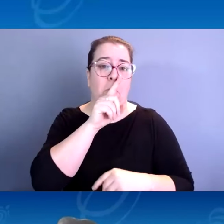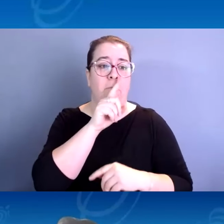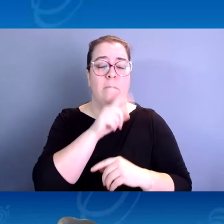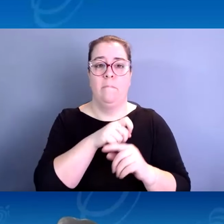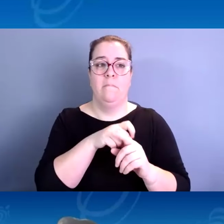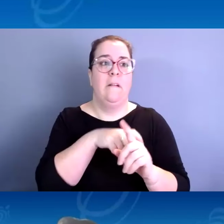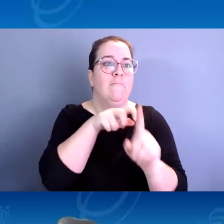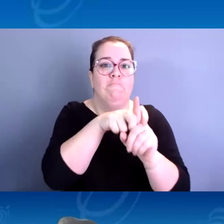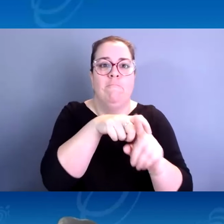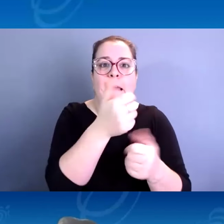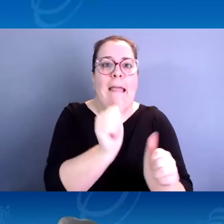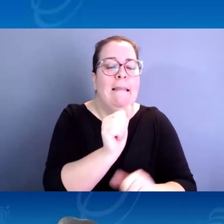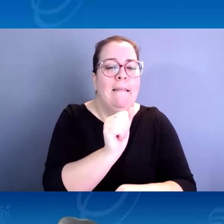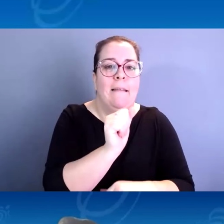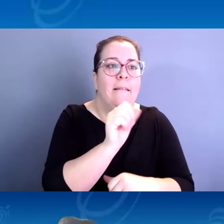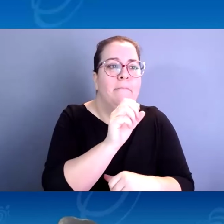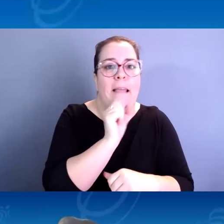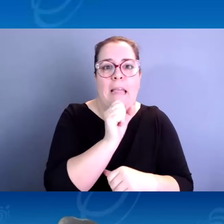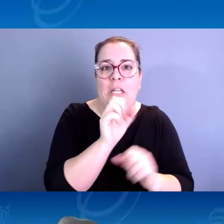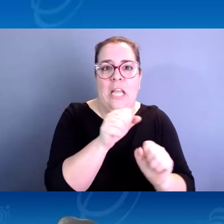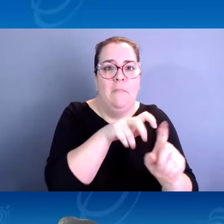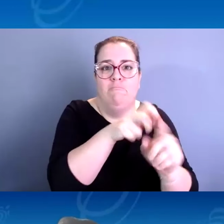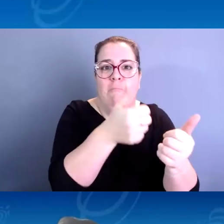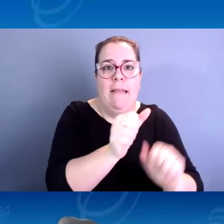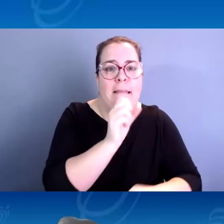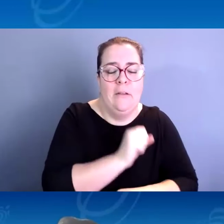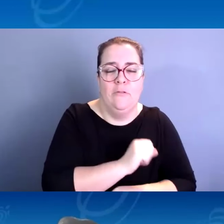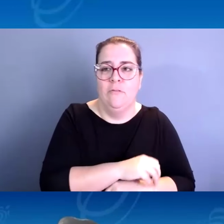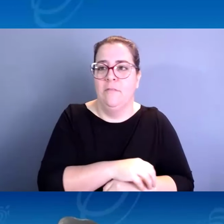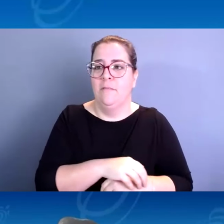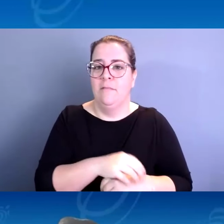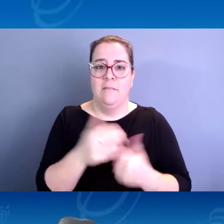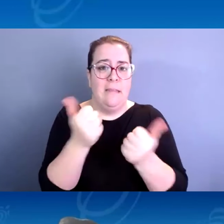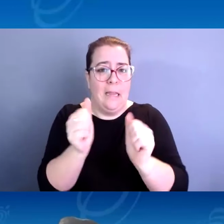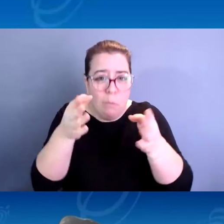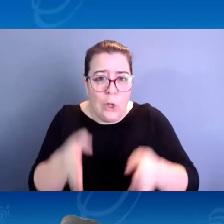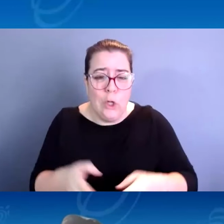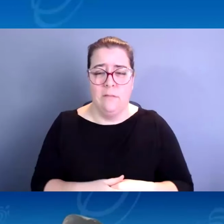it's not racist. It's not sexist. It can happen to anyone at any point in their time.